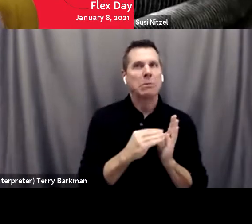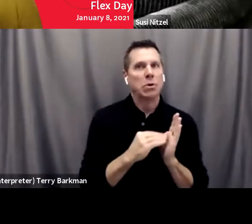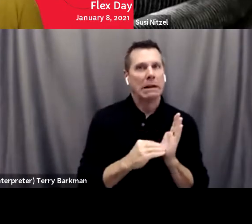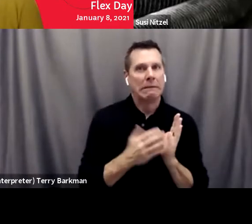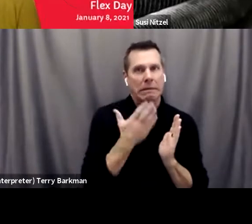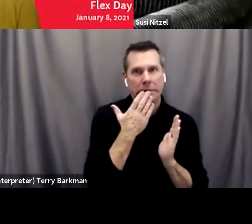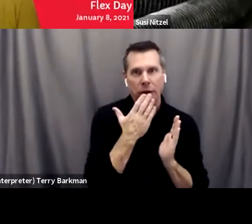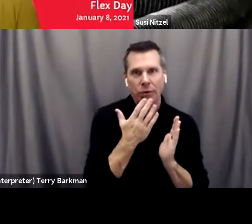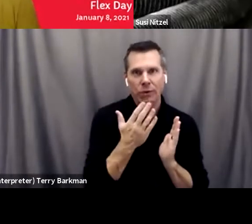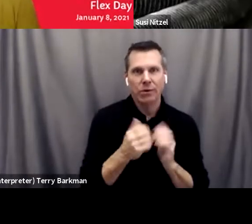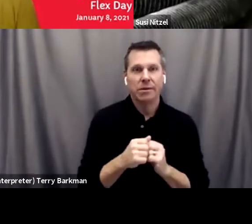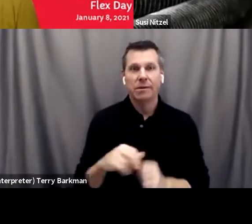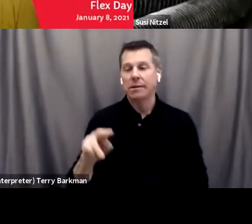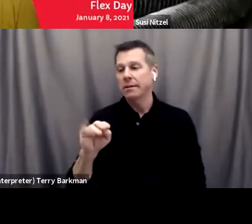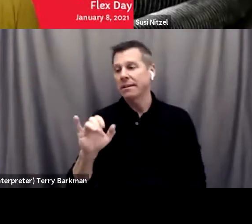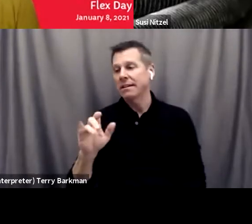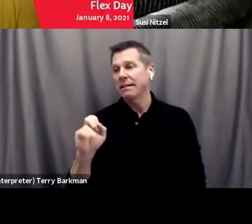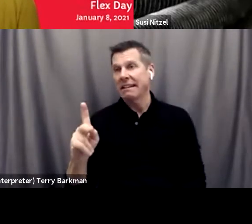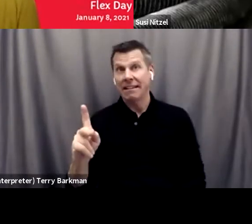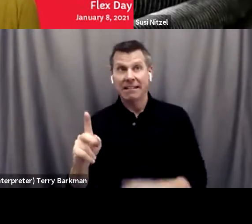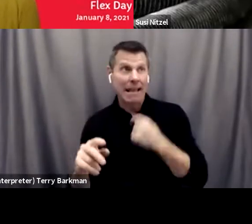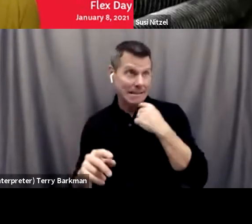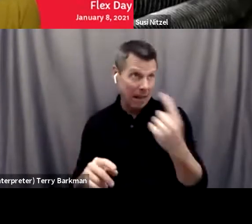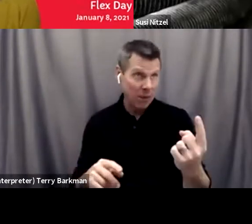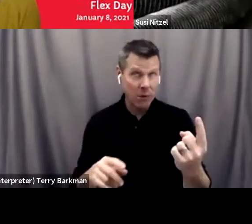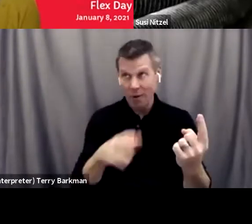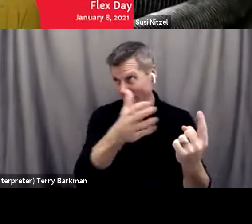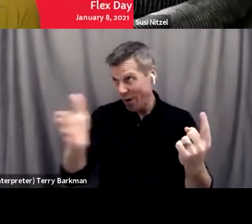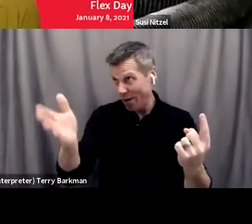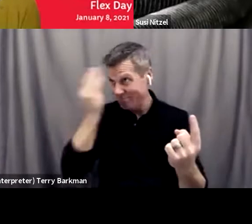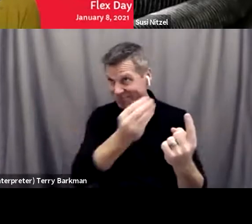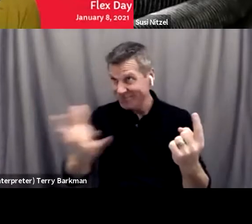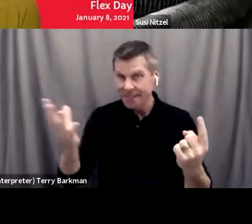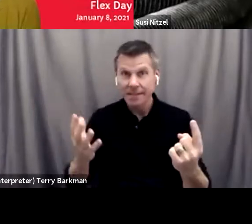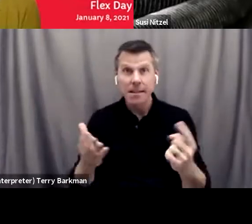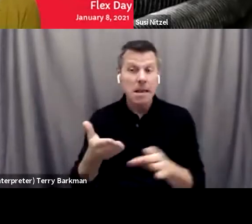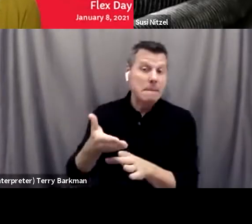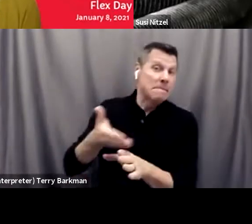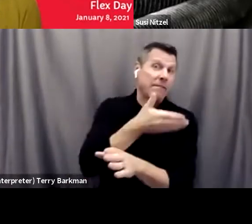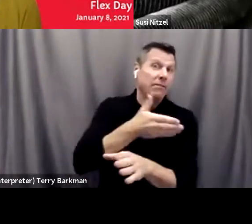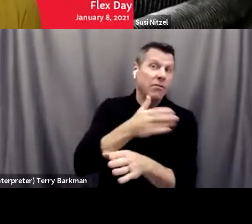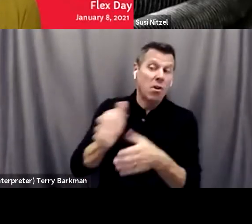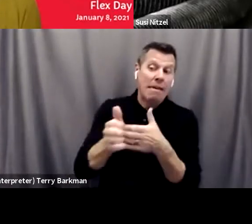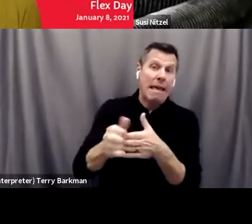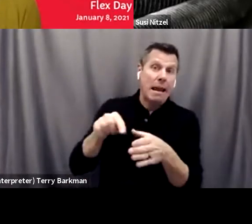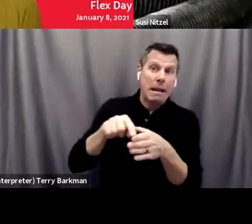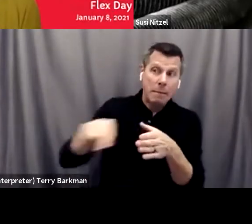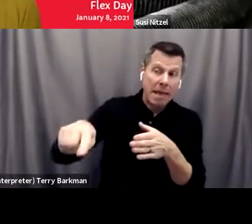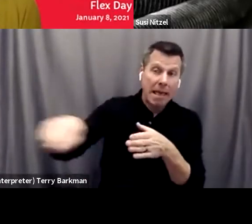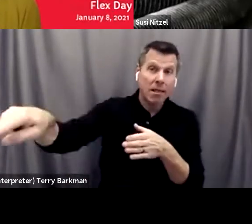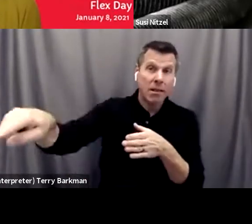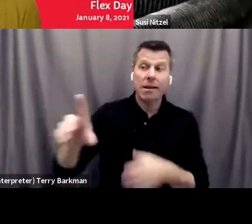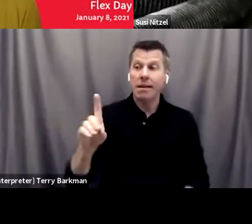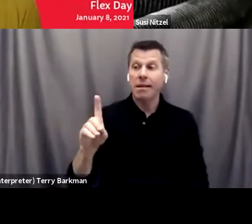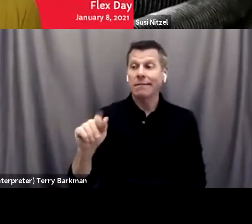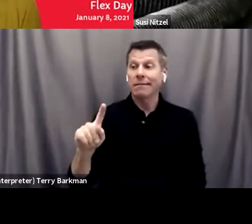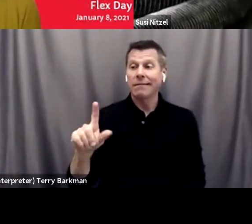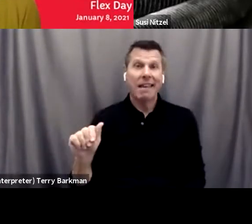And I can tell you, sherlyn, and everyone else, prior to guided pathways, the data for me was trying to figure it out, like trying